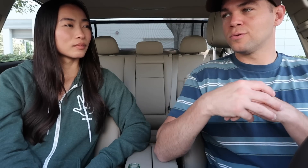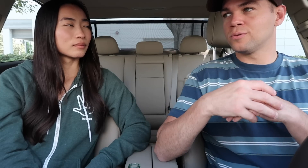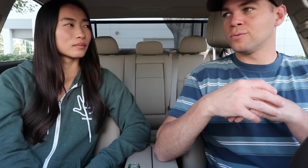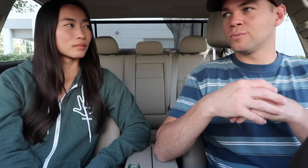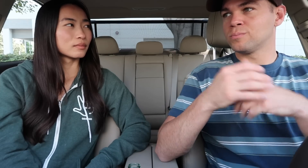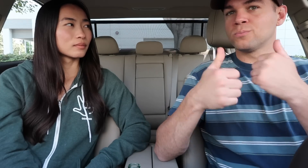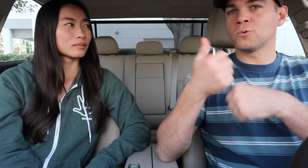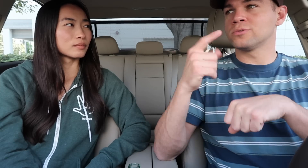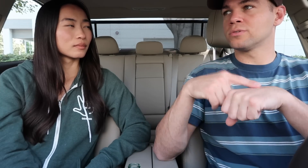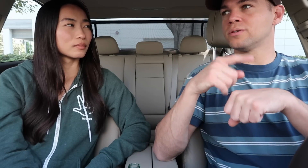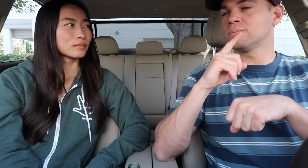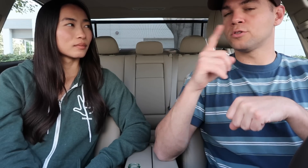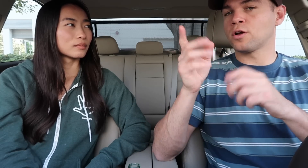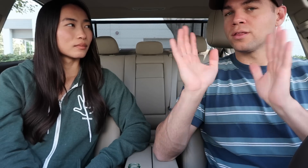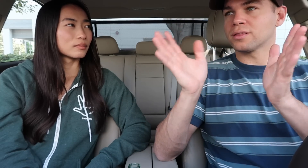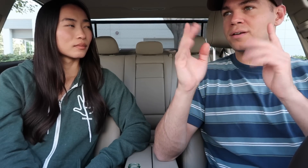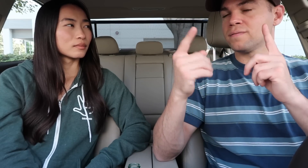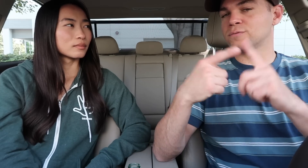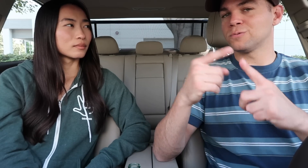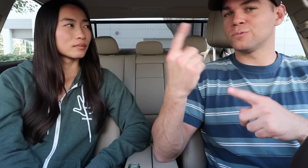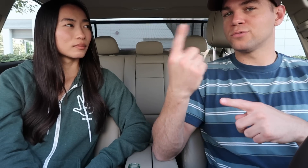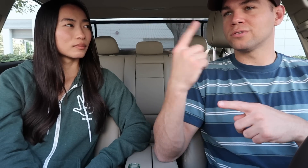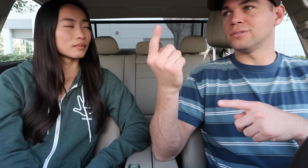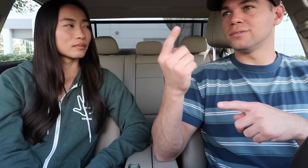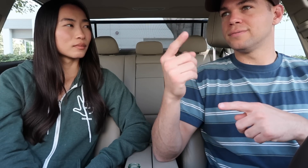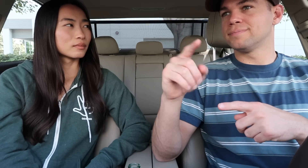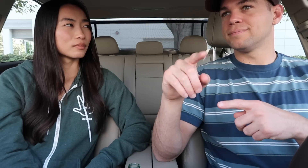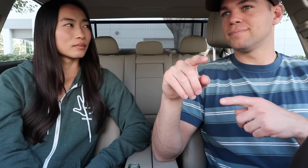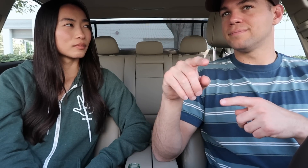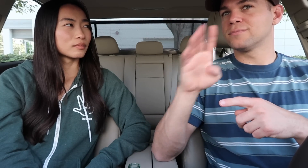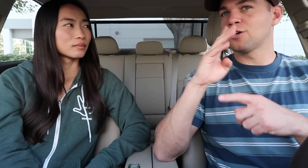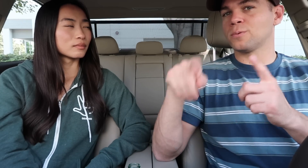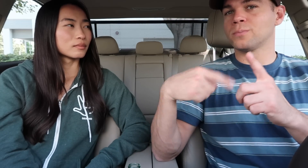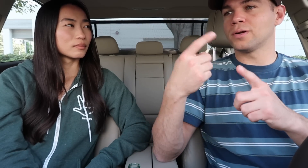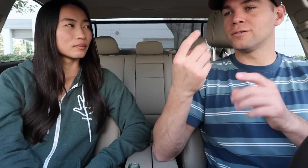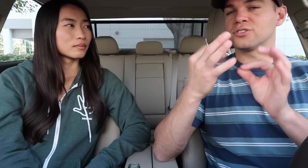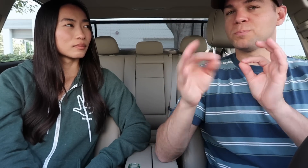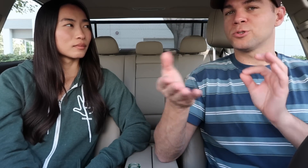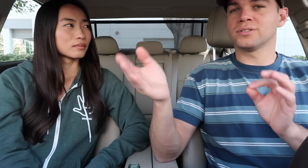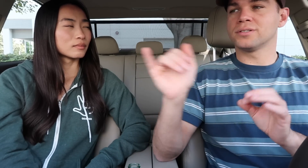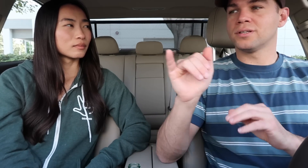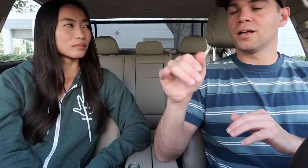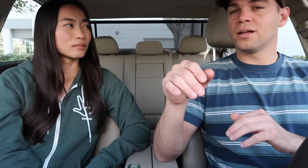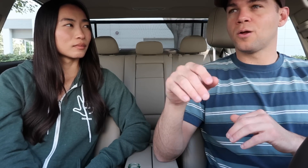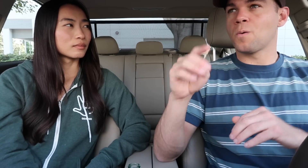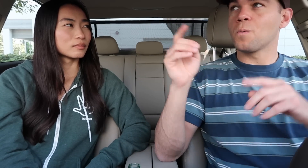so most of the time we are left to just talk about simple things like